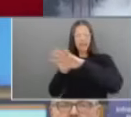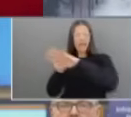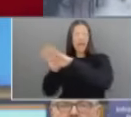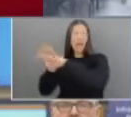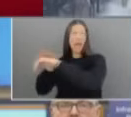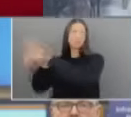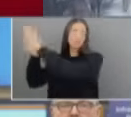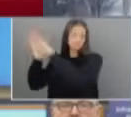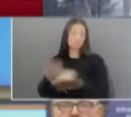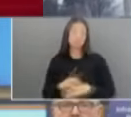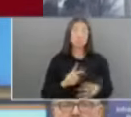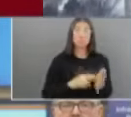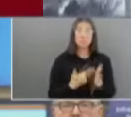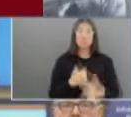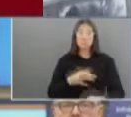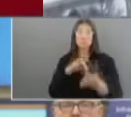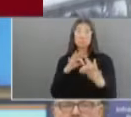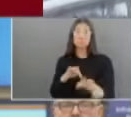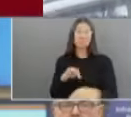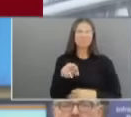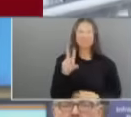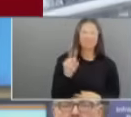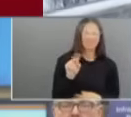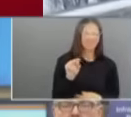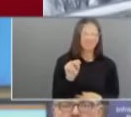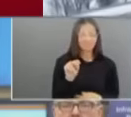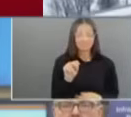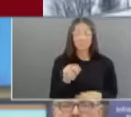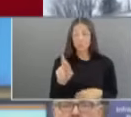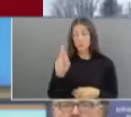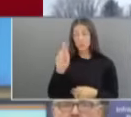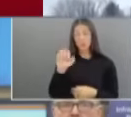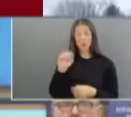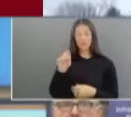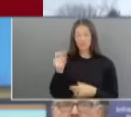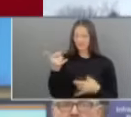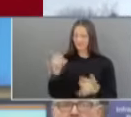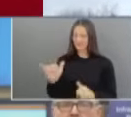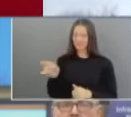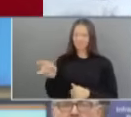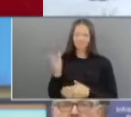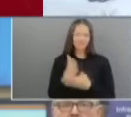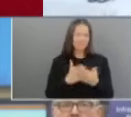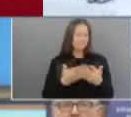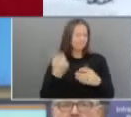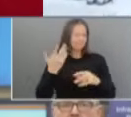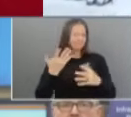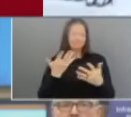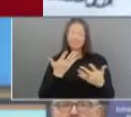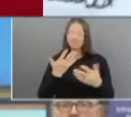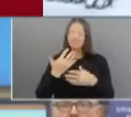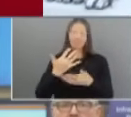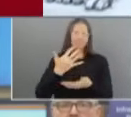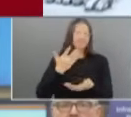BUT I WANT TO EMPHASIZE WE ARE NOT IN THE CLEAR YET. SOME ROADS, ESPECIALLY SECONDARY, ARE STILL IMPASSABLE.